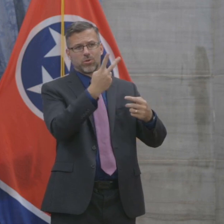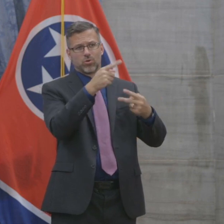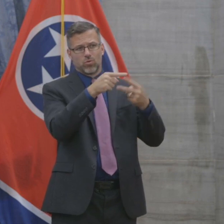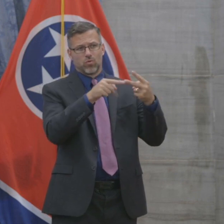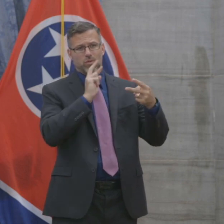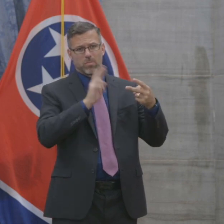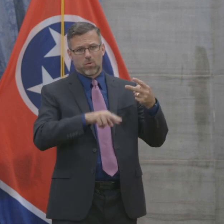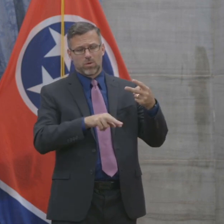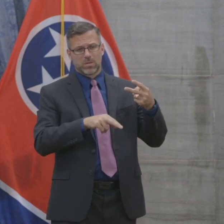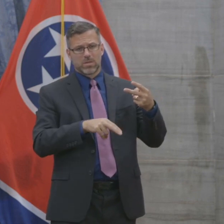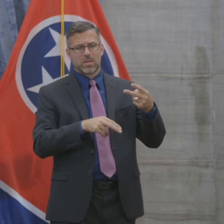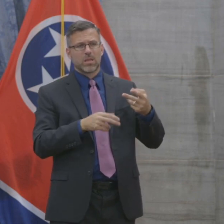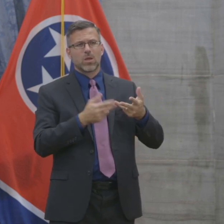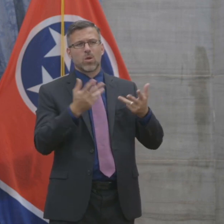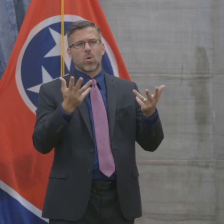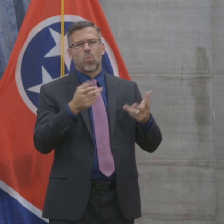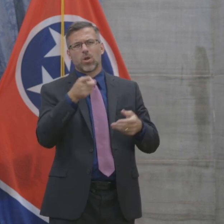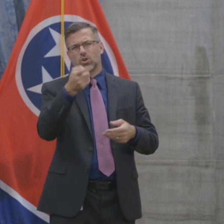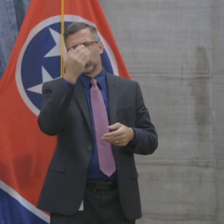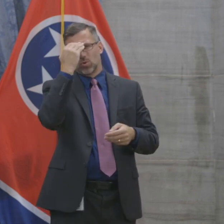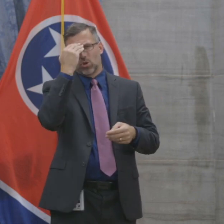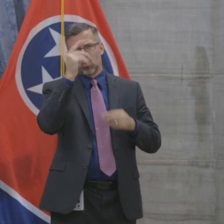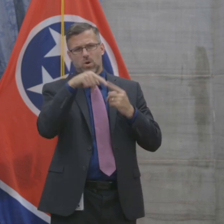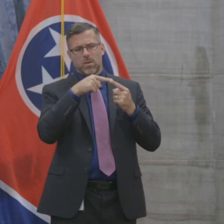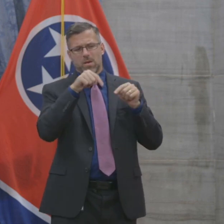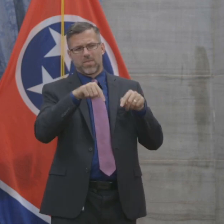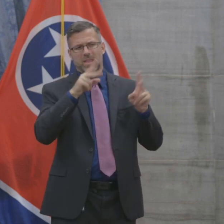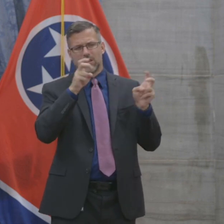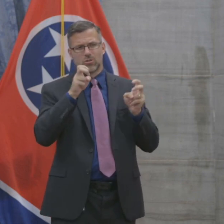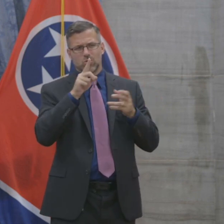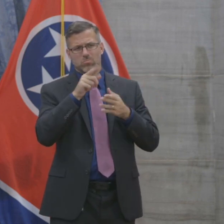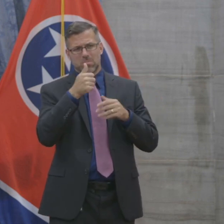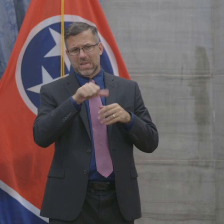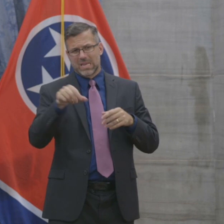who released -- well, there's information involving claims